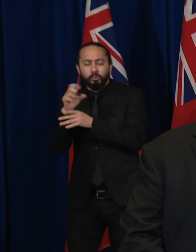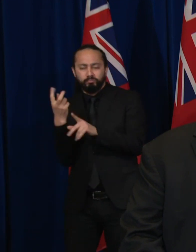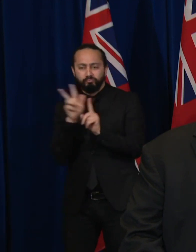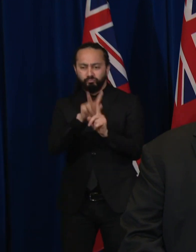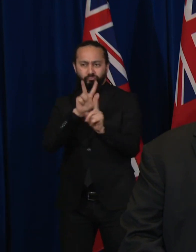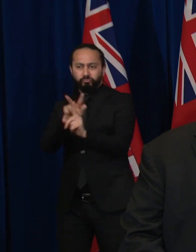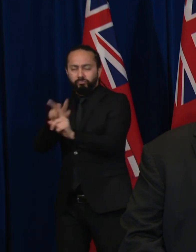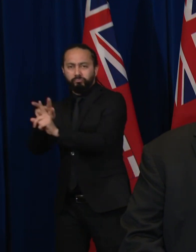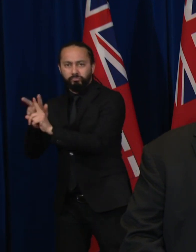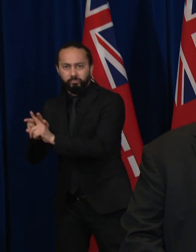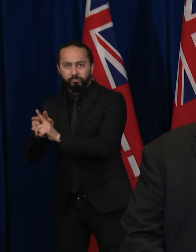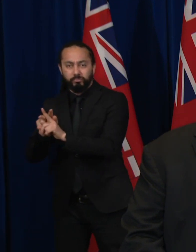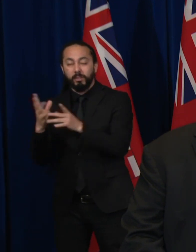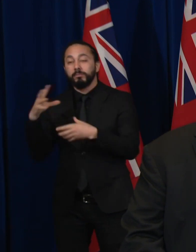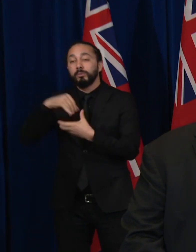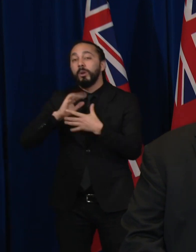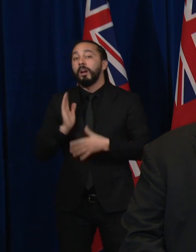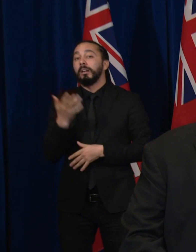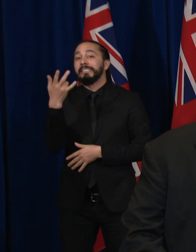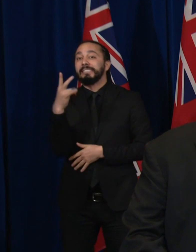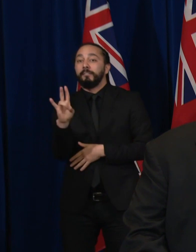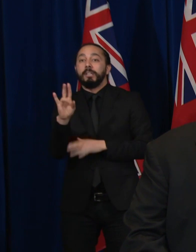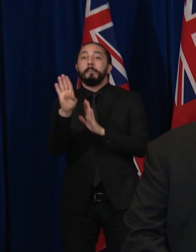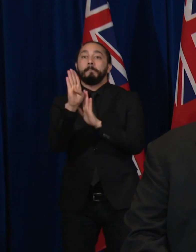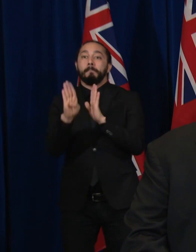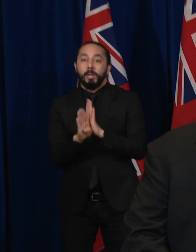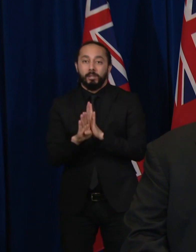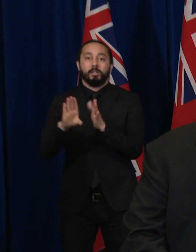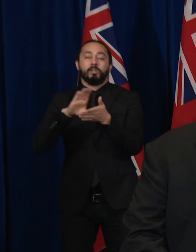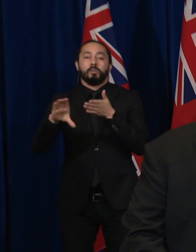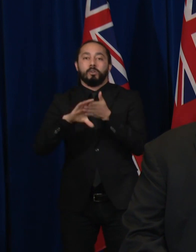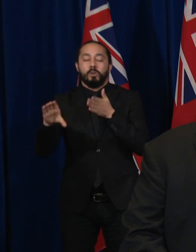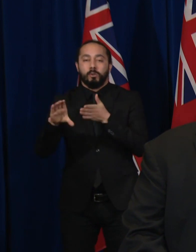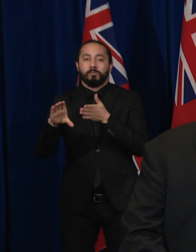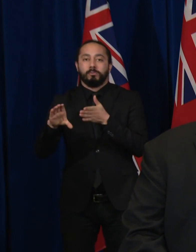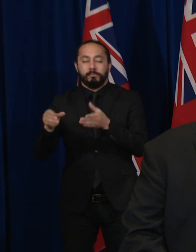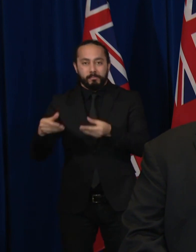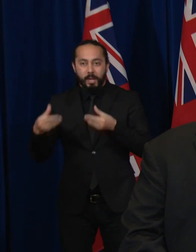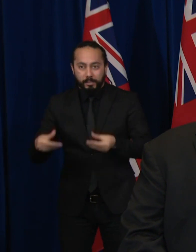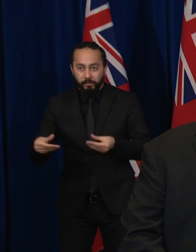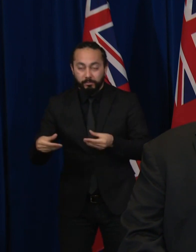to Ontario. And heading into the weekend, you'll see another tool in It is rather for us, the living, to stand here,